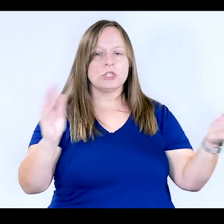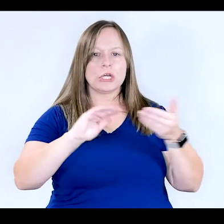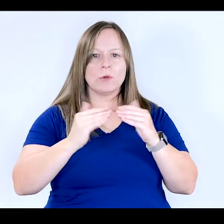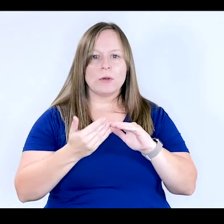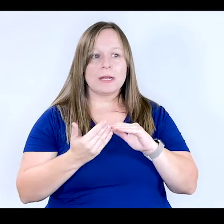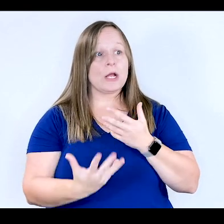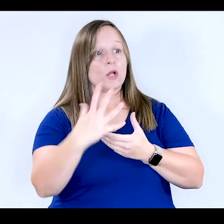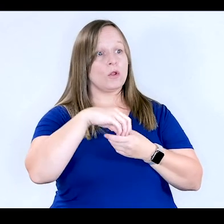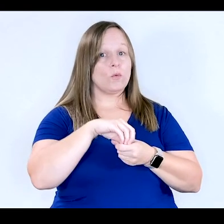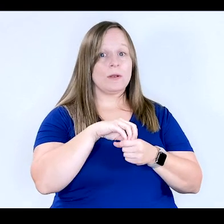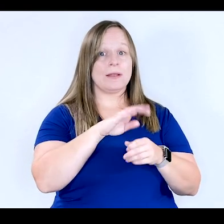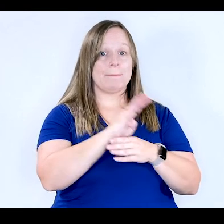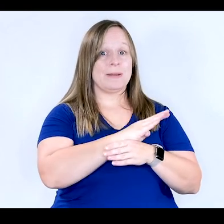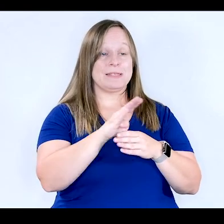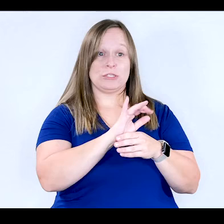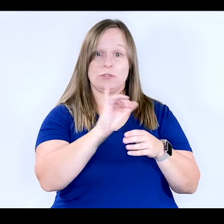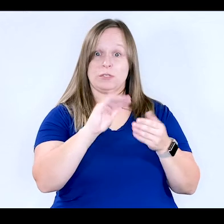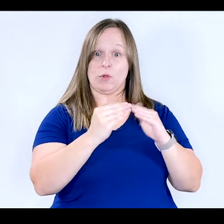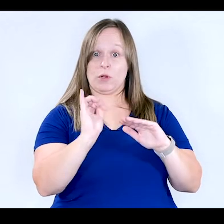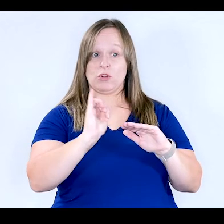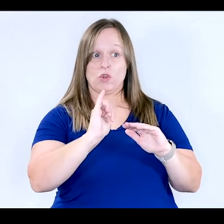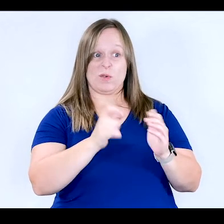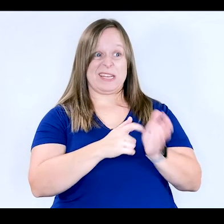community including, in this case, the business community about a need that